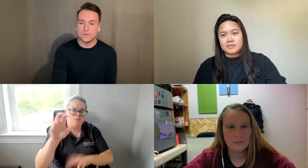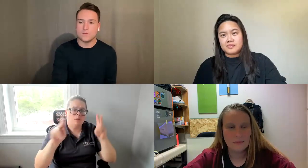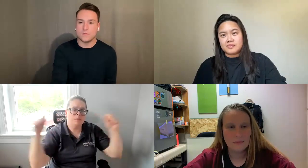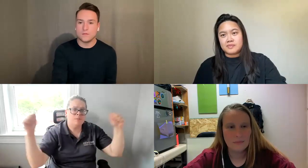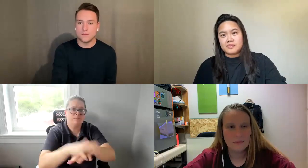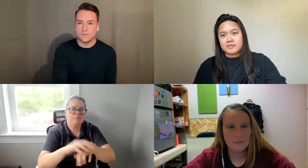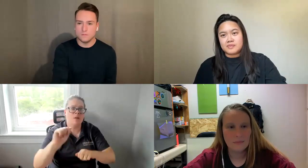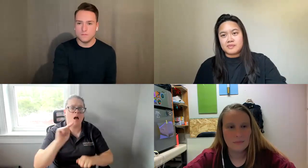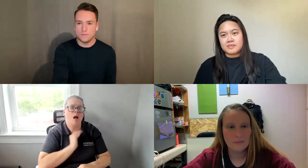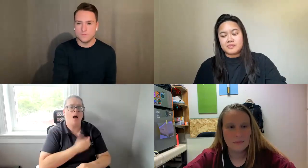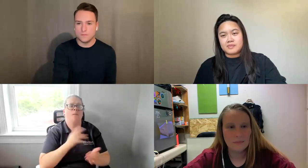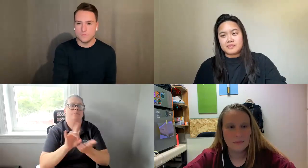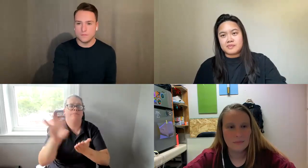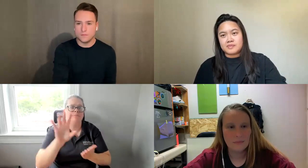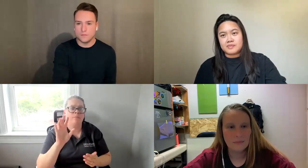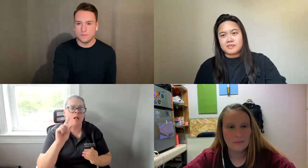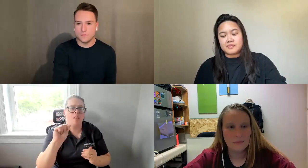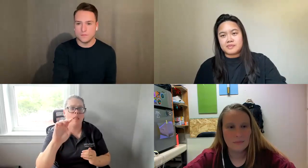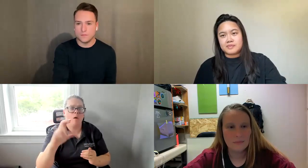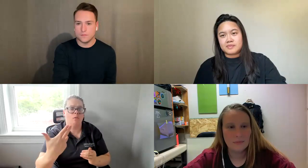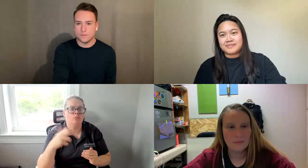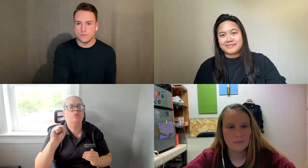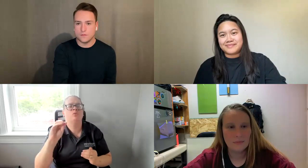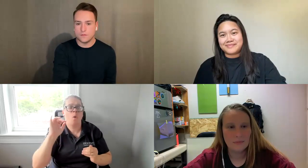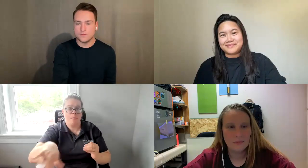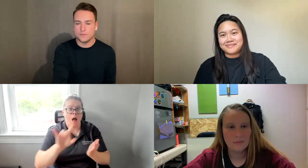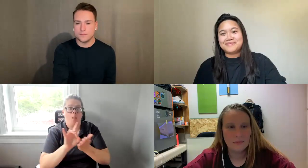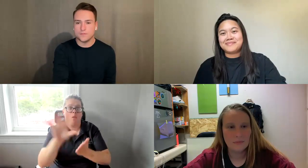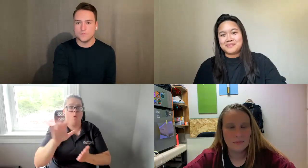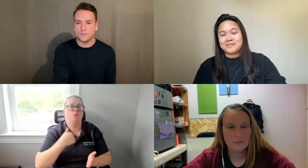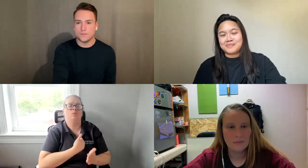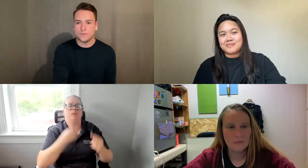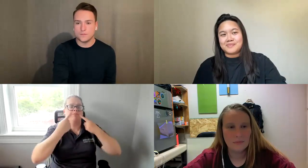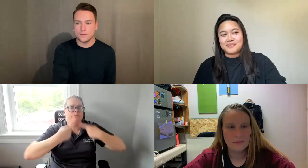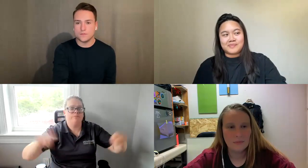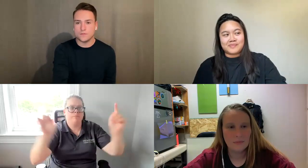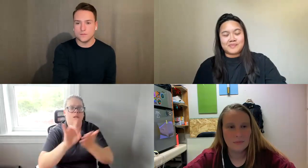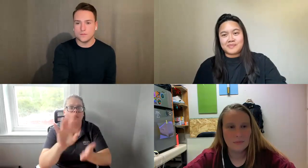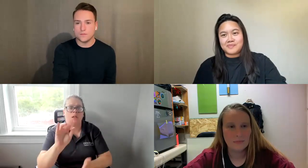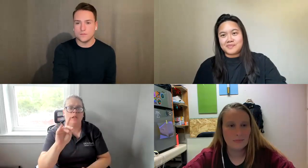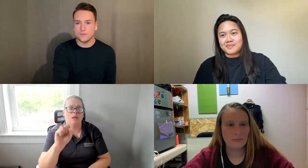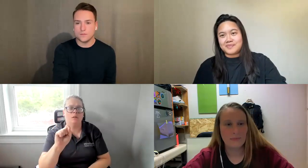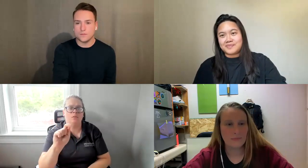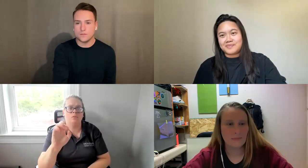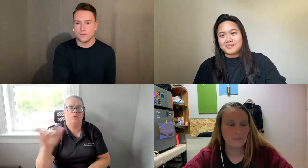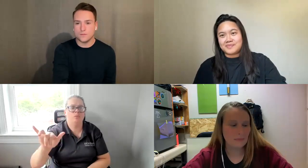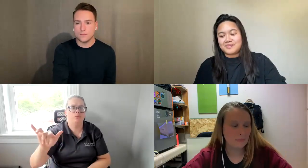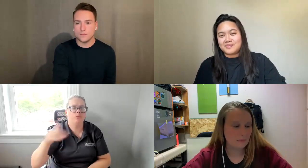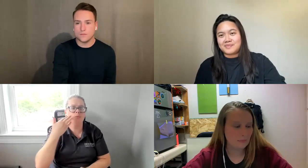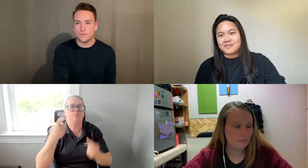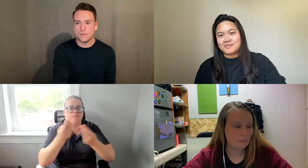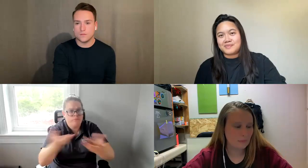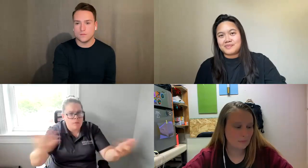More than 500 people came to our original launch so we were able to announce the Kickstarter